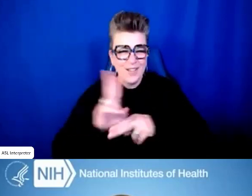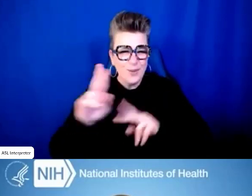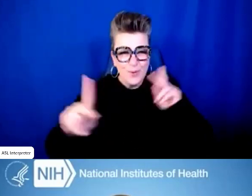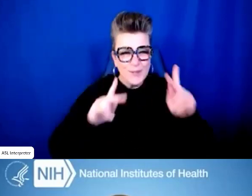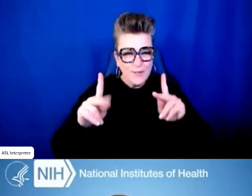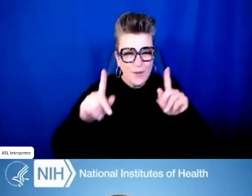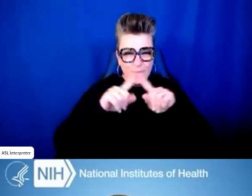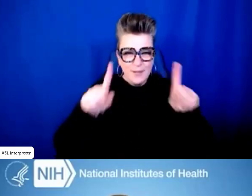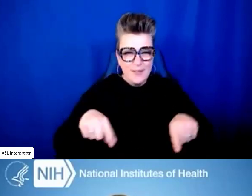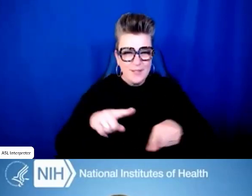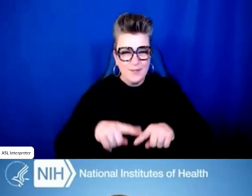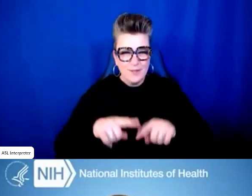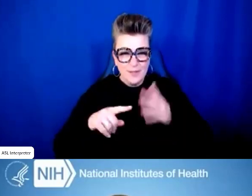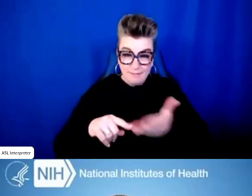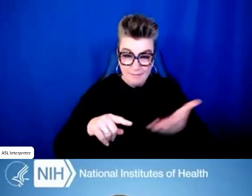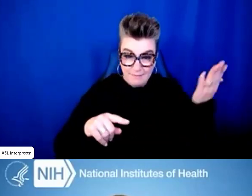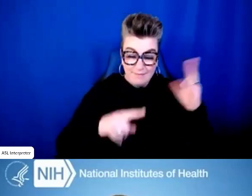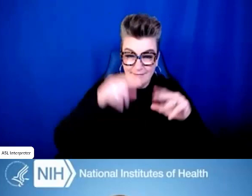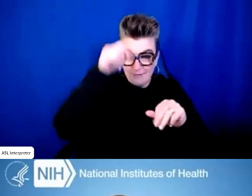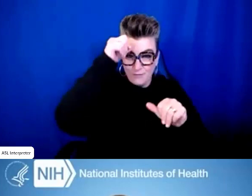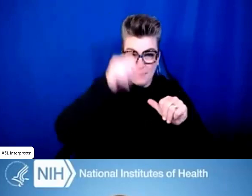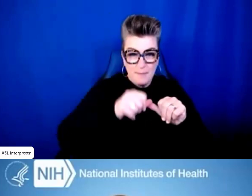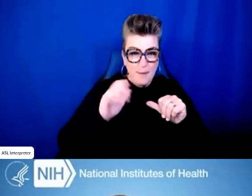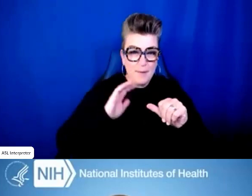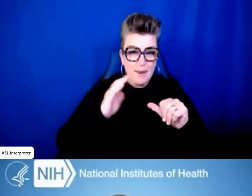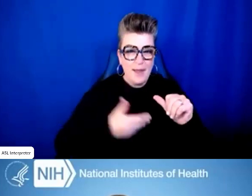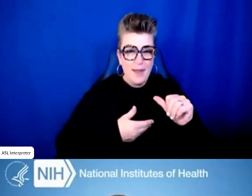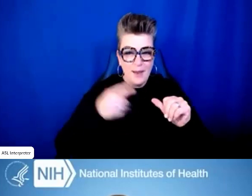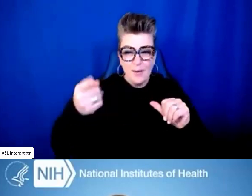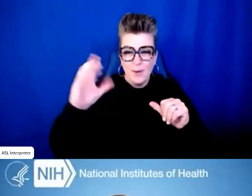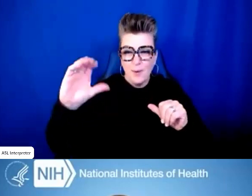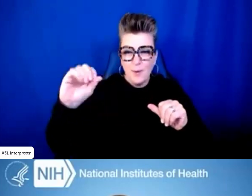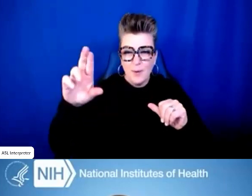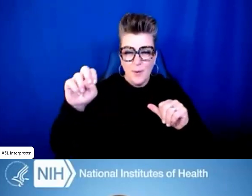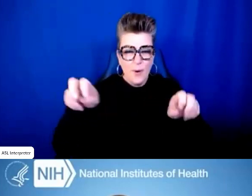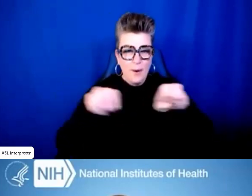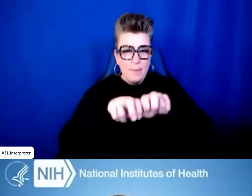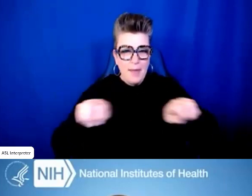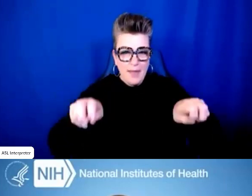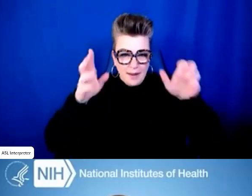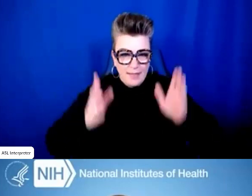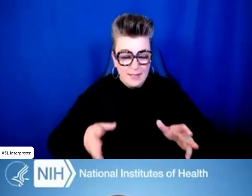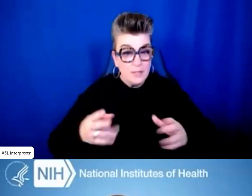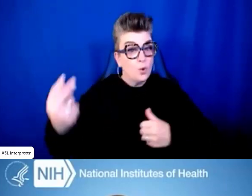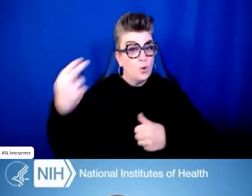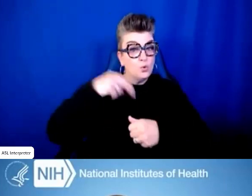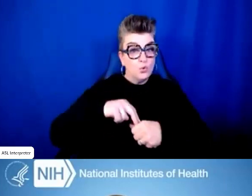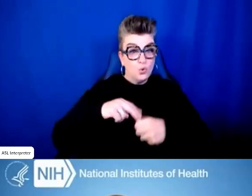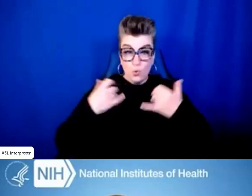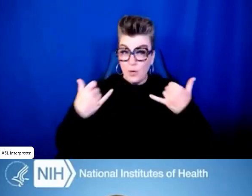So you all remember our core panelists, and joining us from OER,